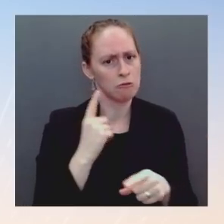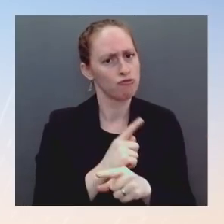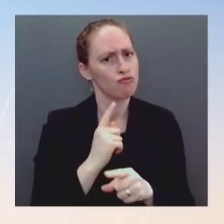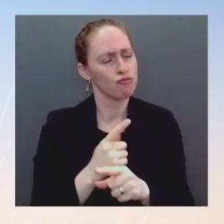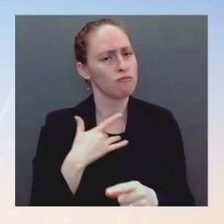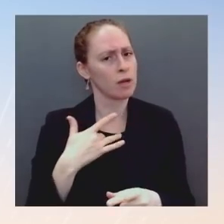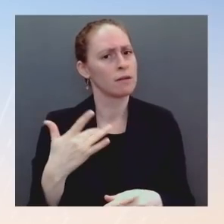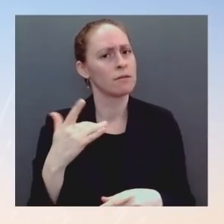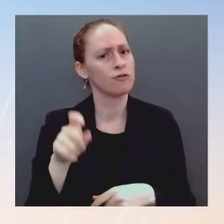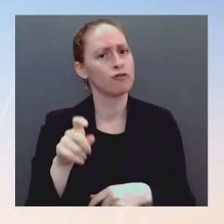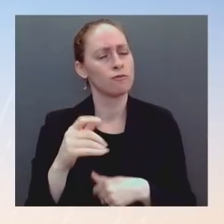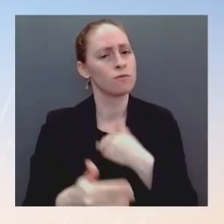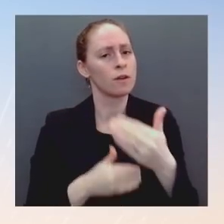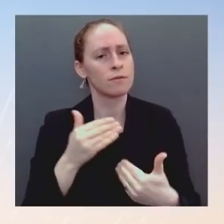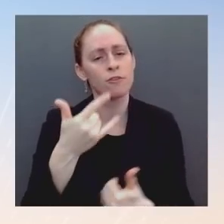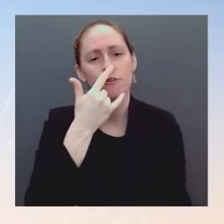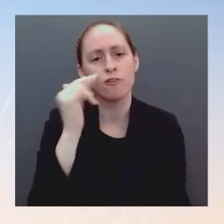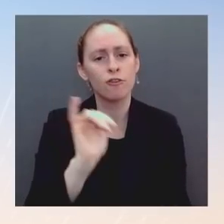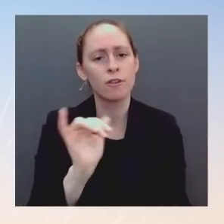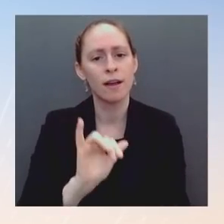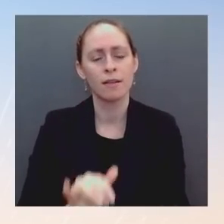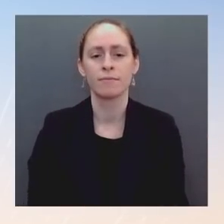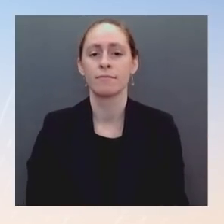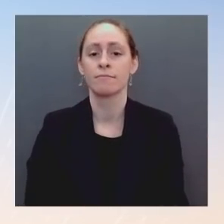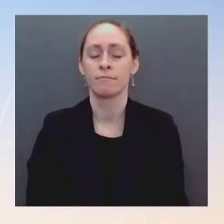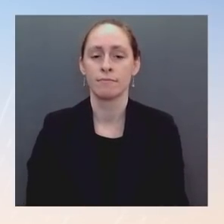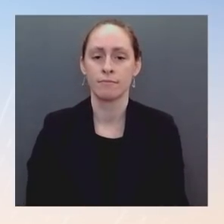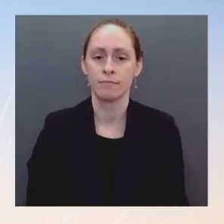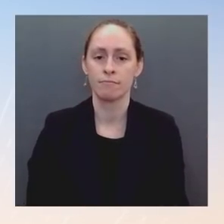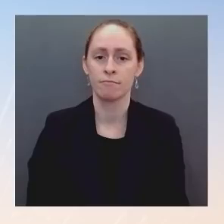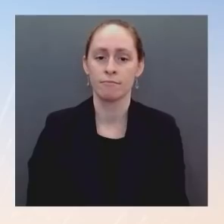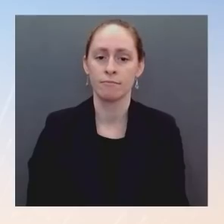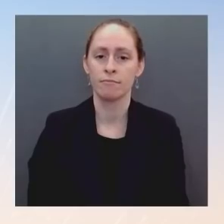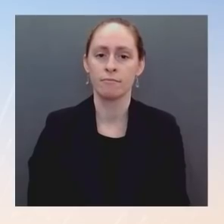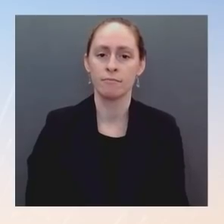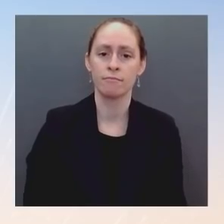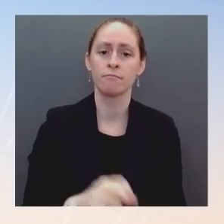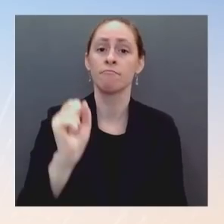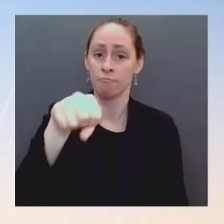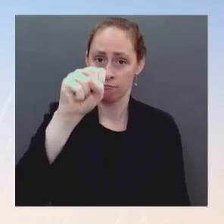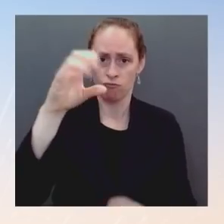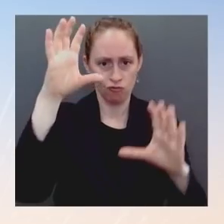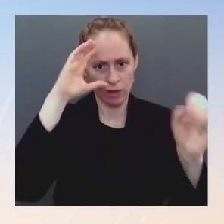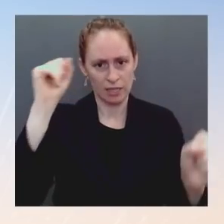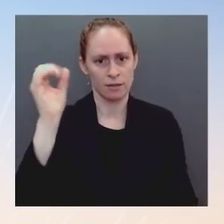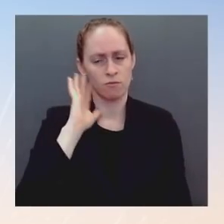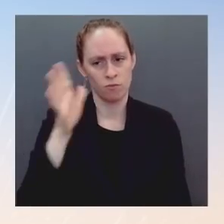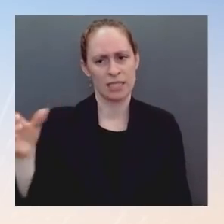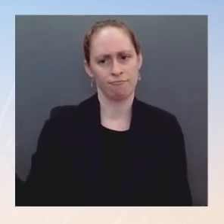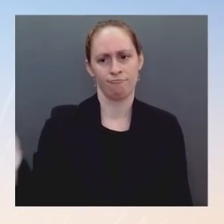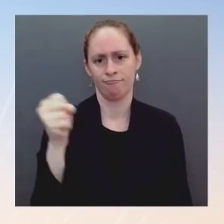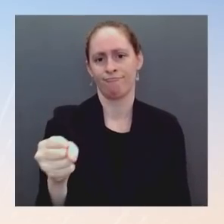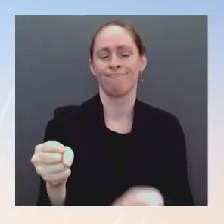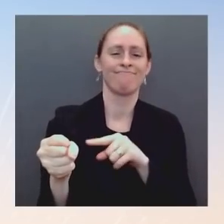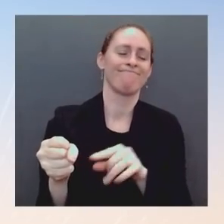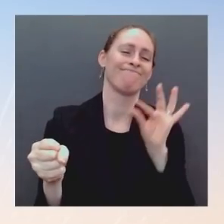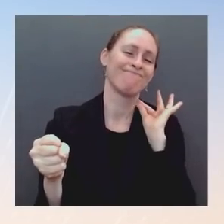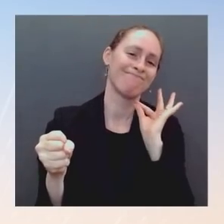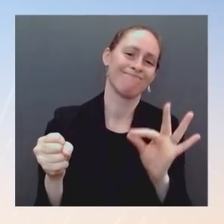of nominating somebody who -- with impeccable credentials. And certainly, we expect and are hopeful that Republicans will look seriously at whomever